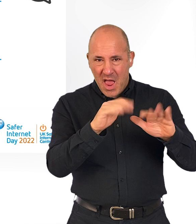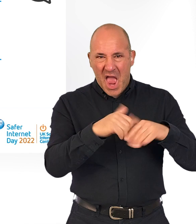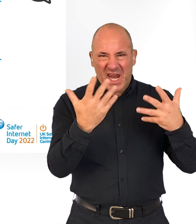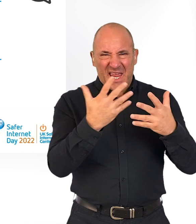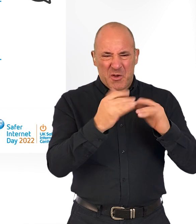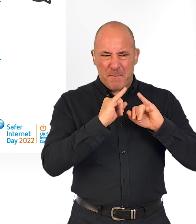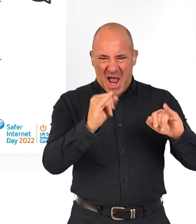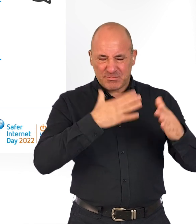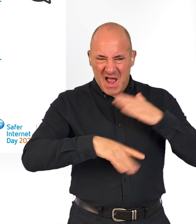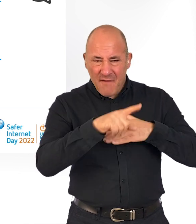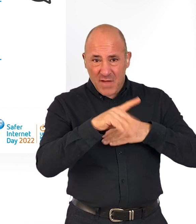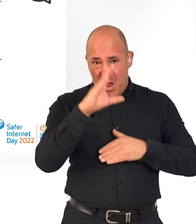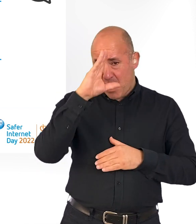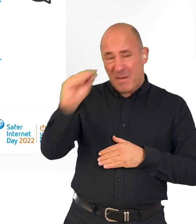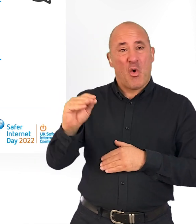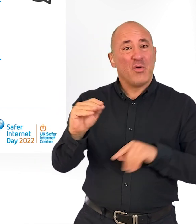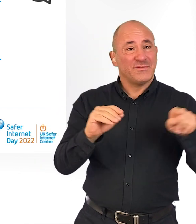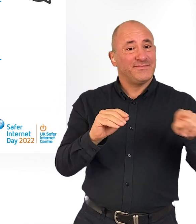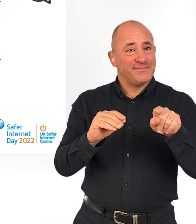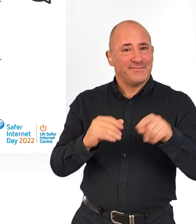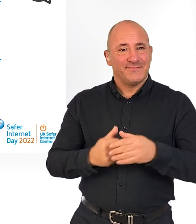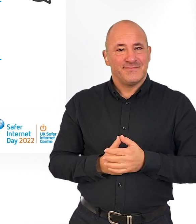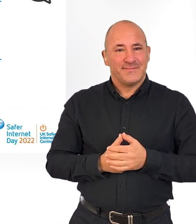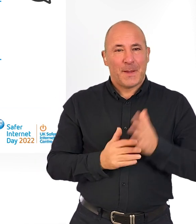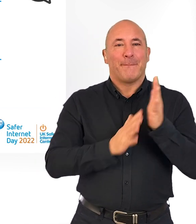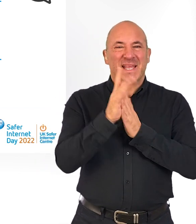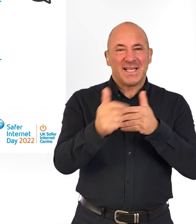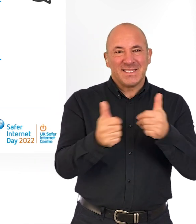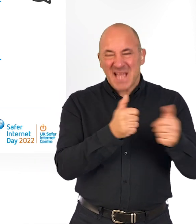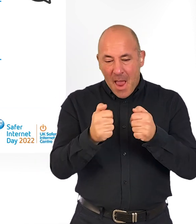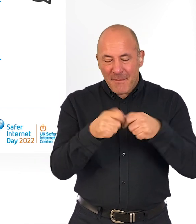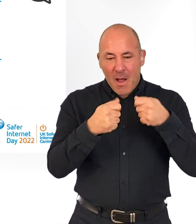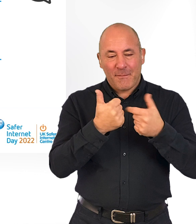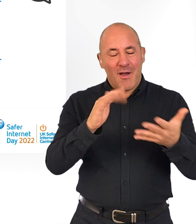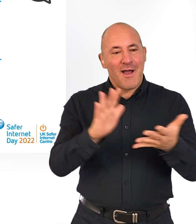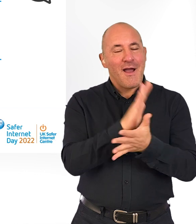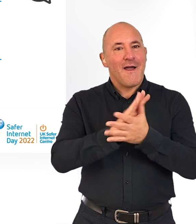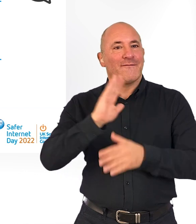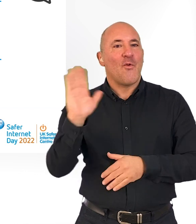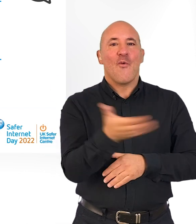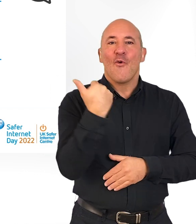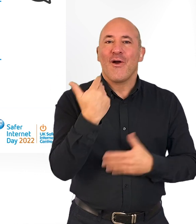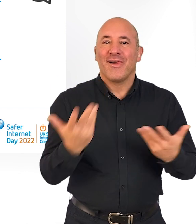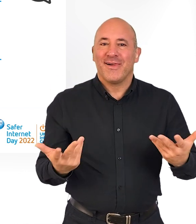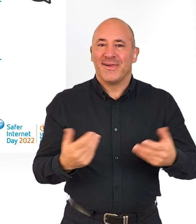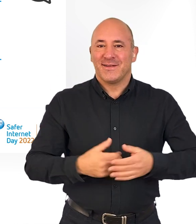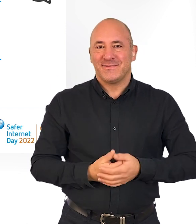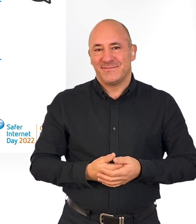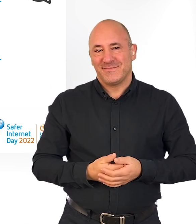and report players for negative behaviour. That is one way to make gaming an enjoyable experience for all.